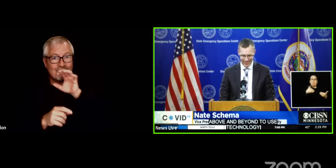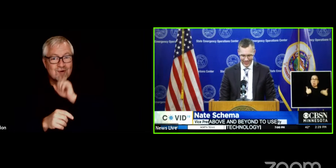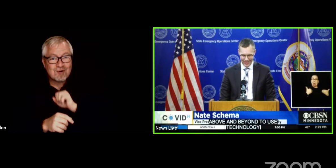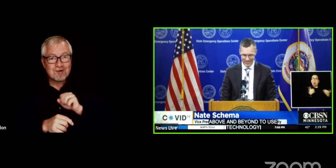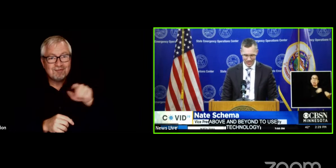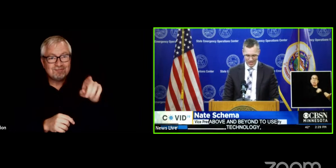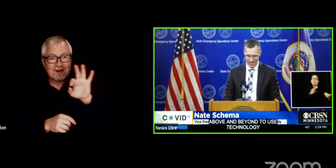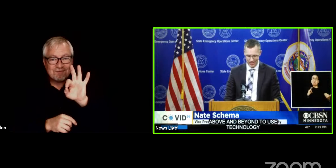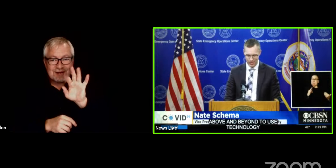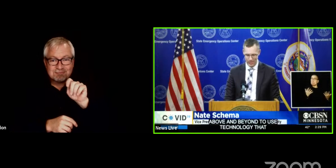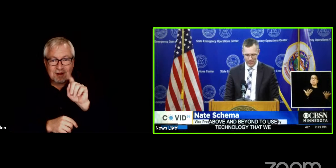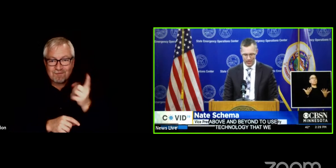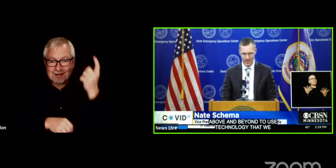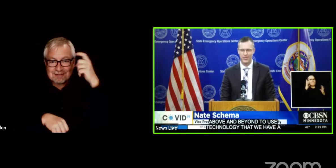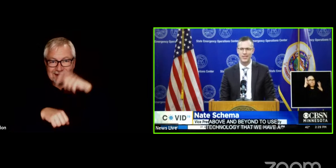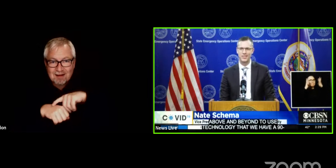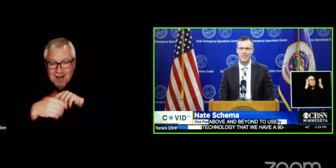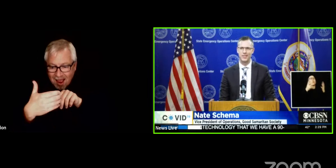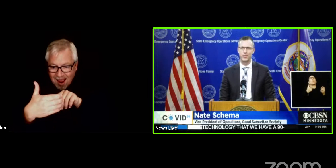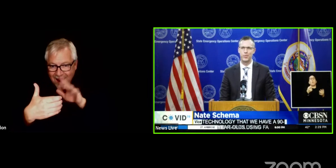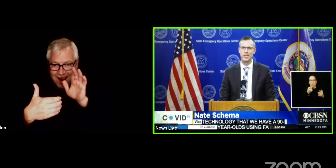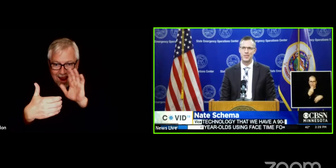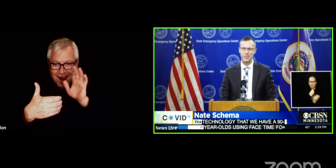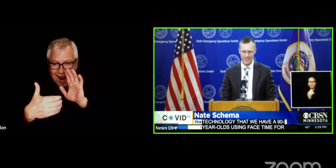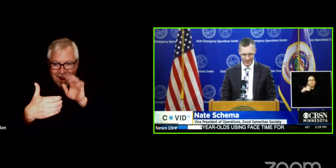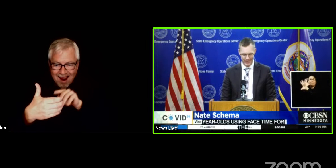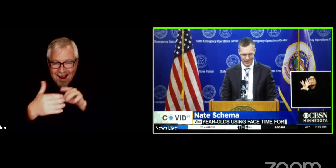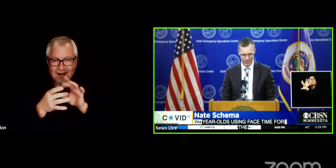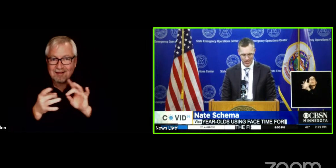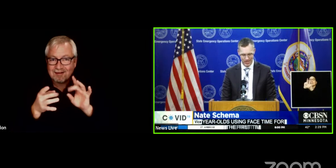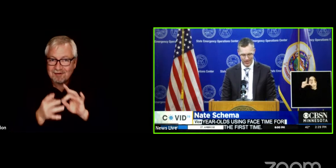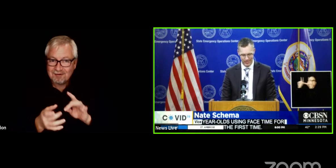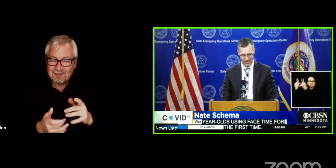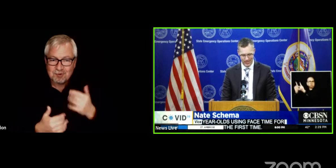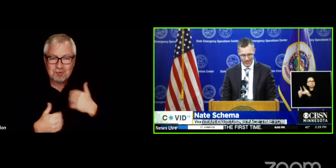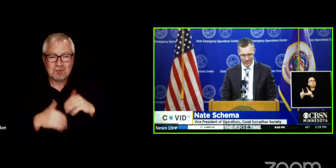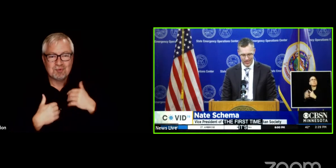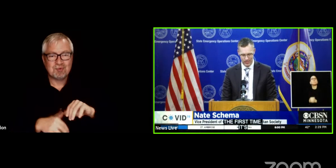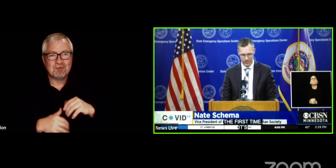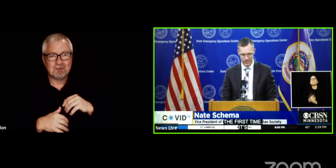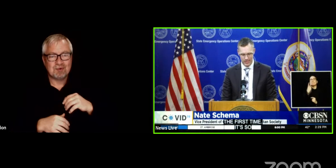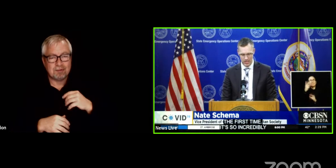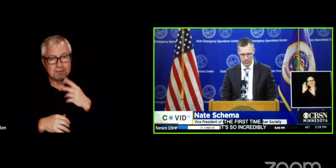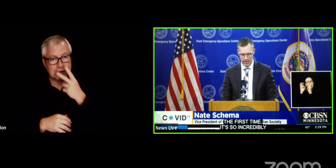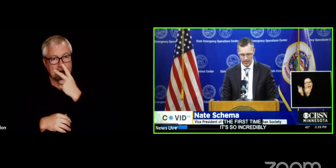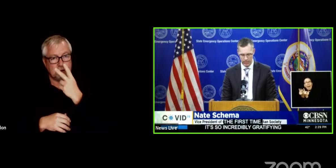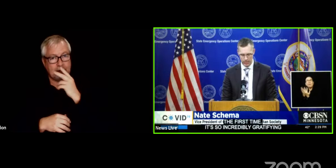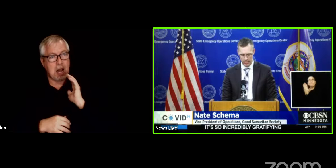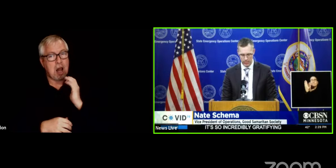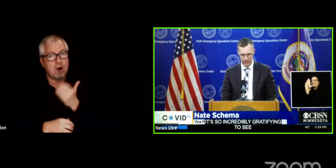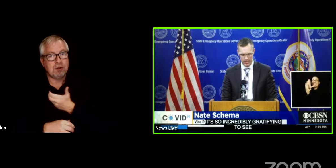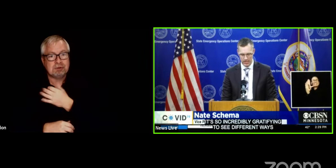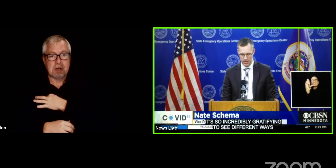AND IT'S SO INCREDIBLY GRATIFYING TO SEE DIFFERENT WAYS WE CAN COME TOGETHER. AS DIFFICULT AS THIS HAS BEEN ON EVERYONE, WE'VE CONTINUED TO